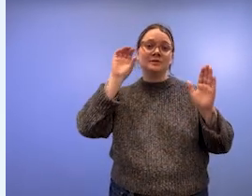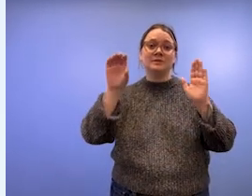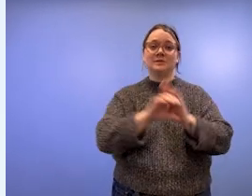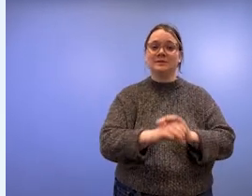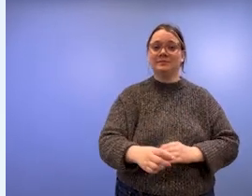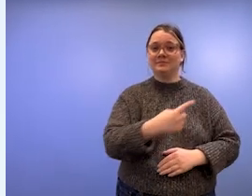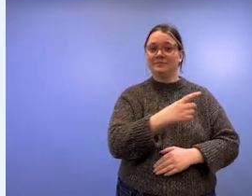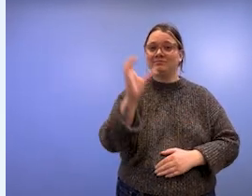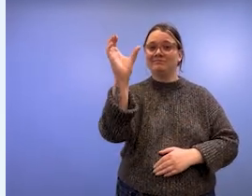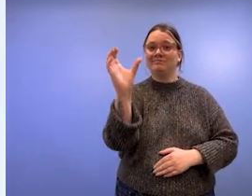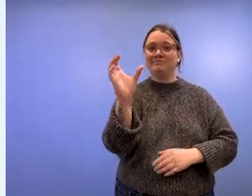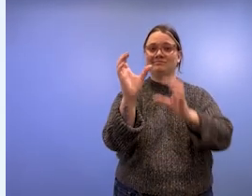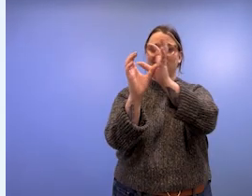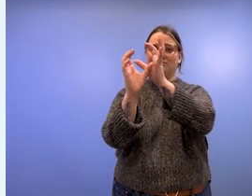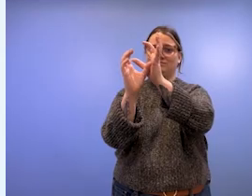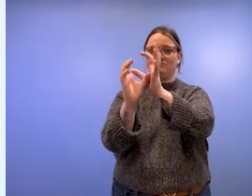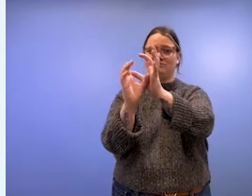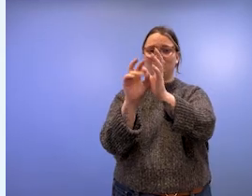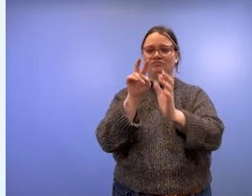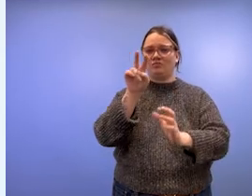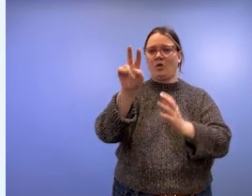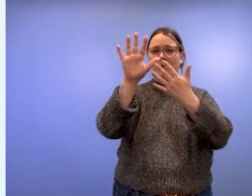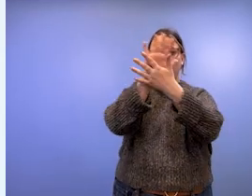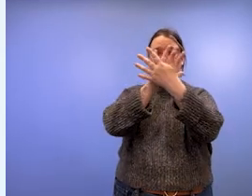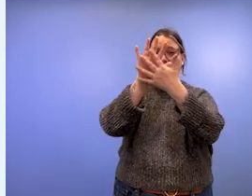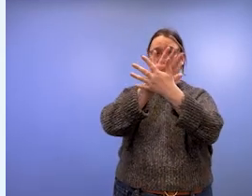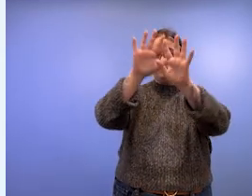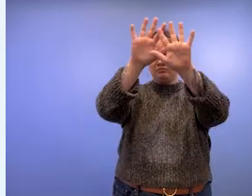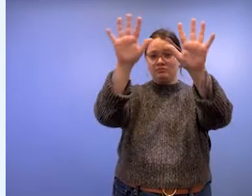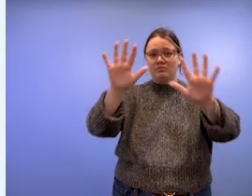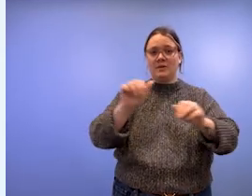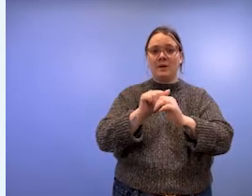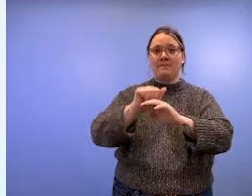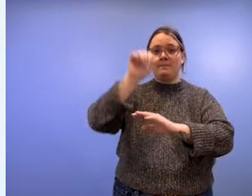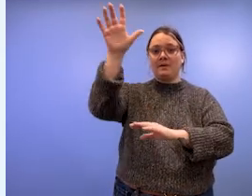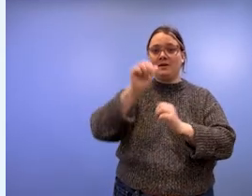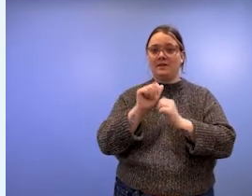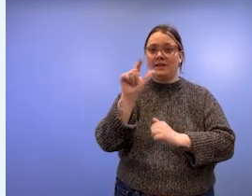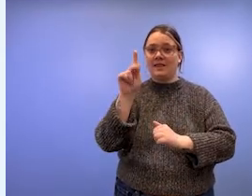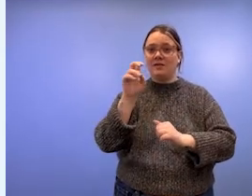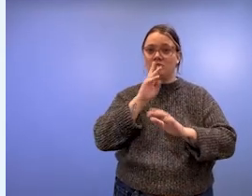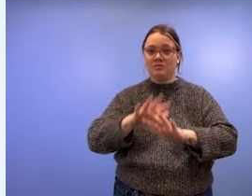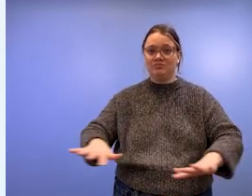an image of a hand holding a lens looking at a blurred landscape with a mountain and a lake.